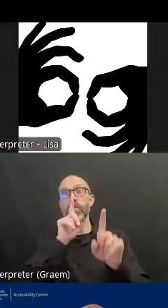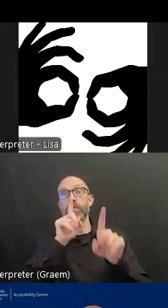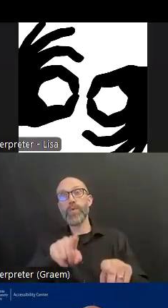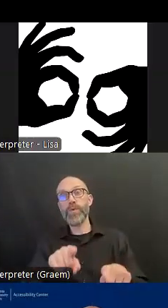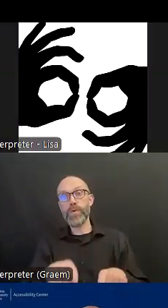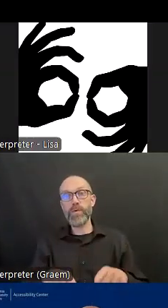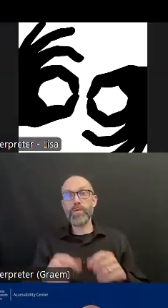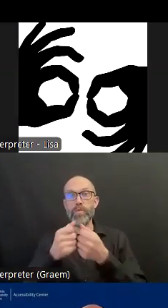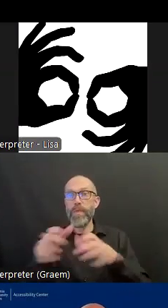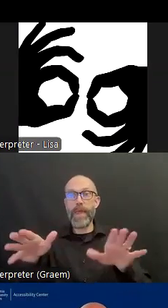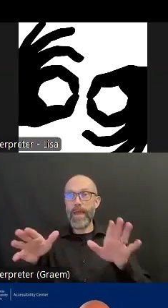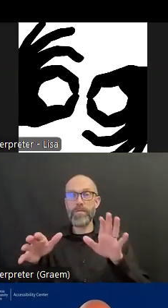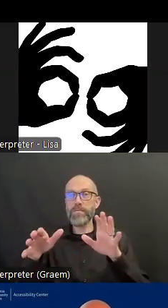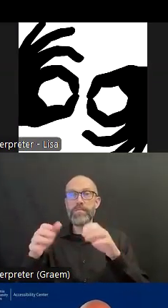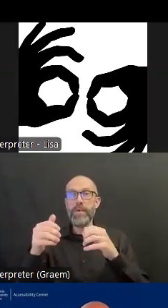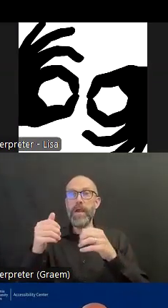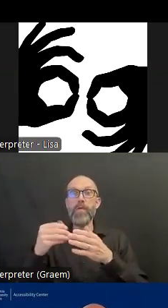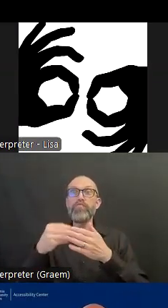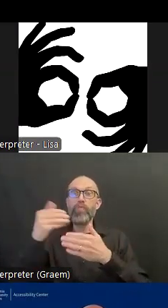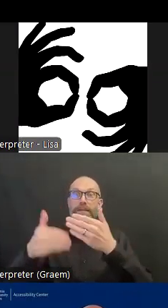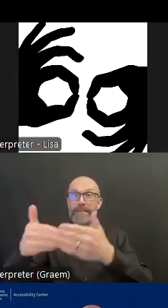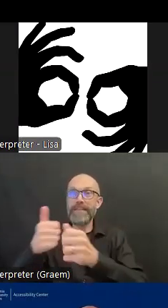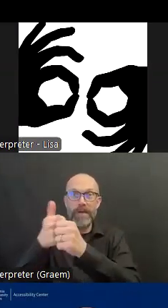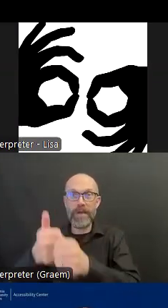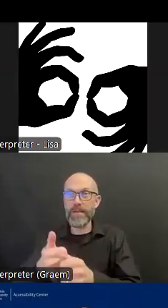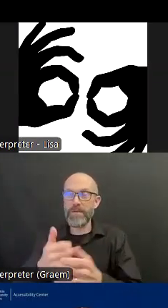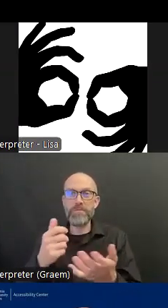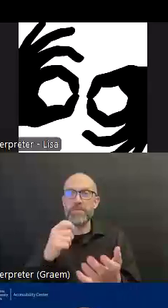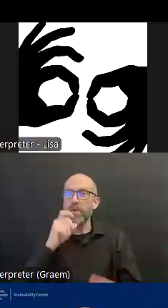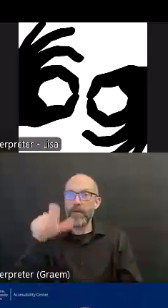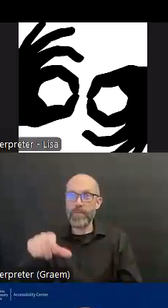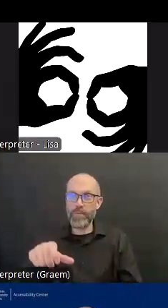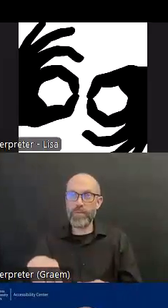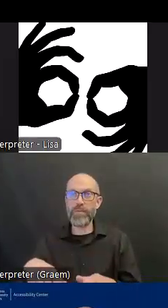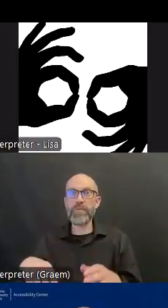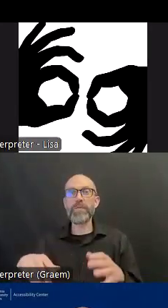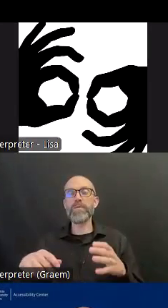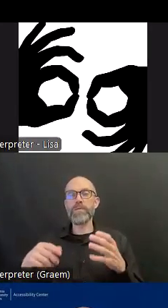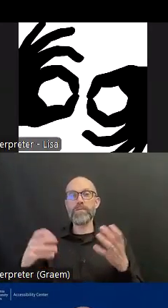without going through any sort of procurement process per se. So the way to do that here is make